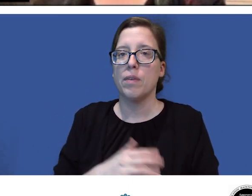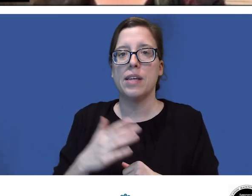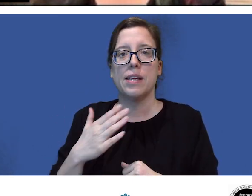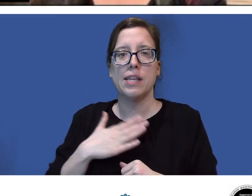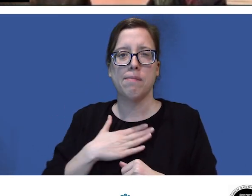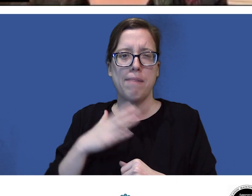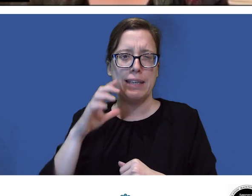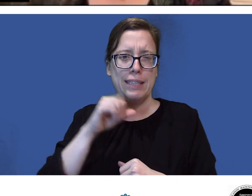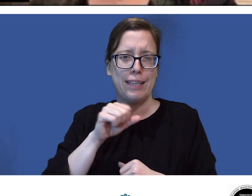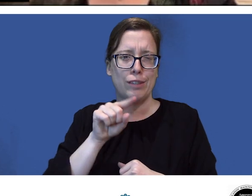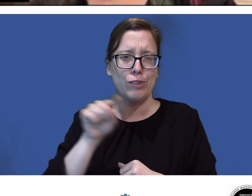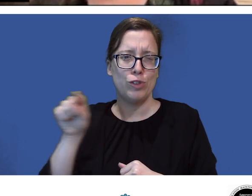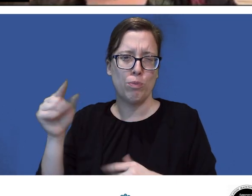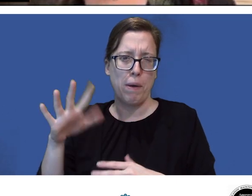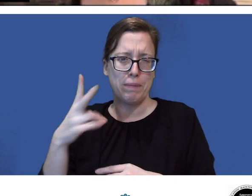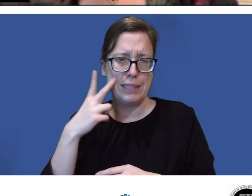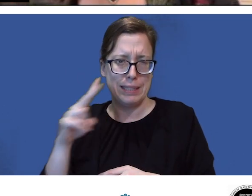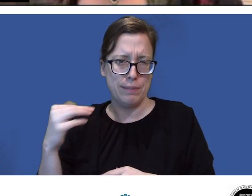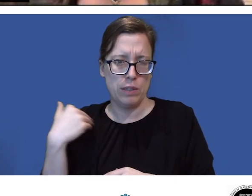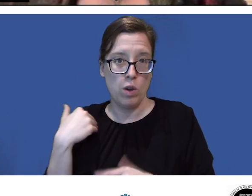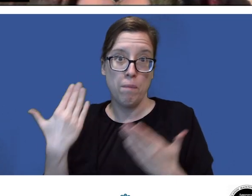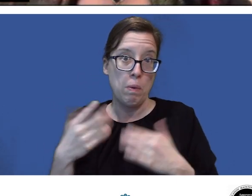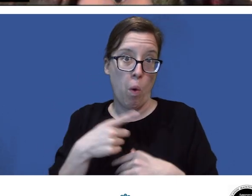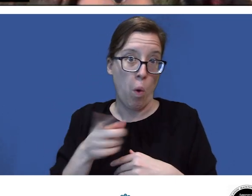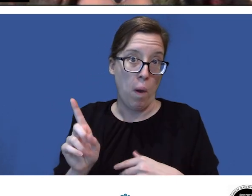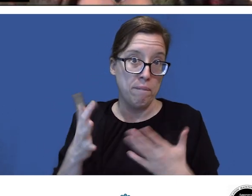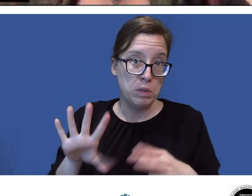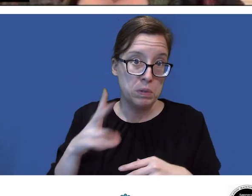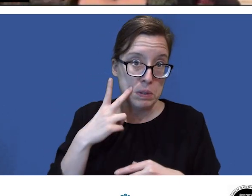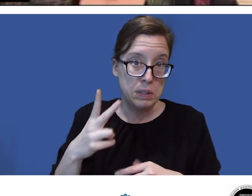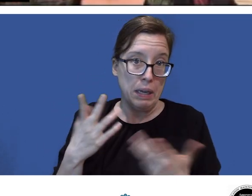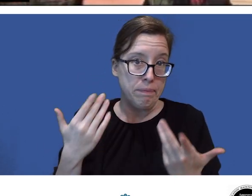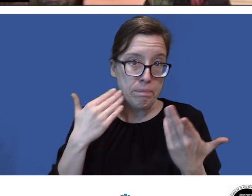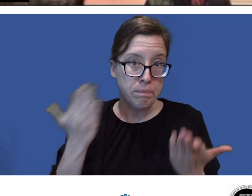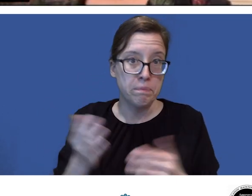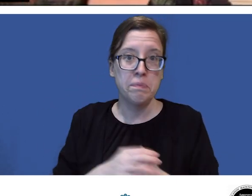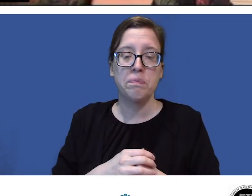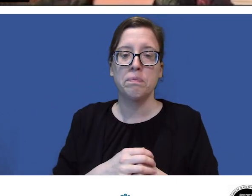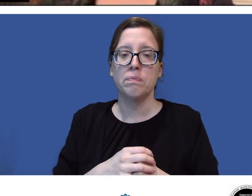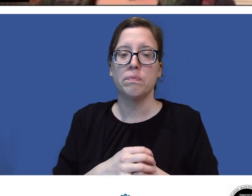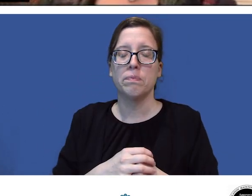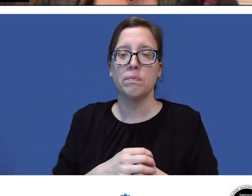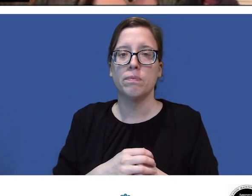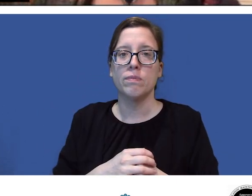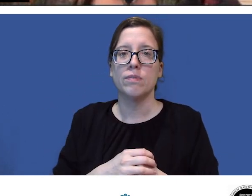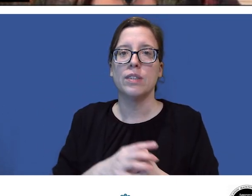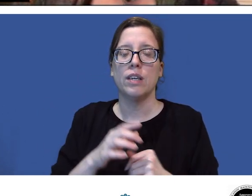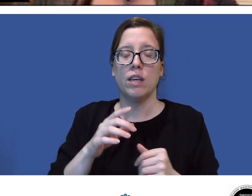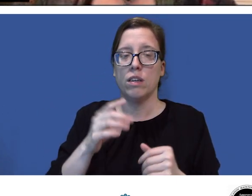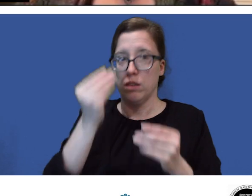I love it. My guess is some of you will have seen it before. Maybe all of you. I don't know.